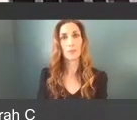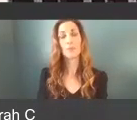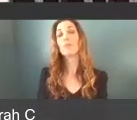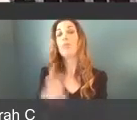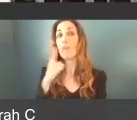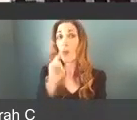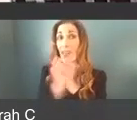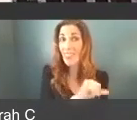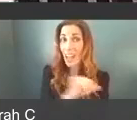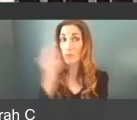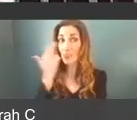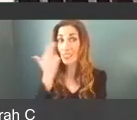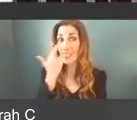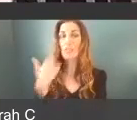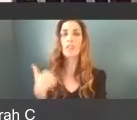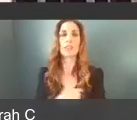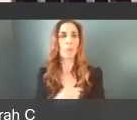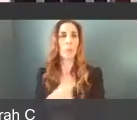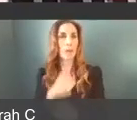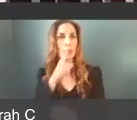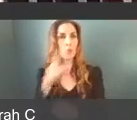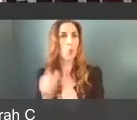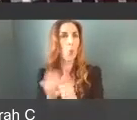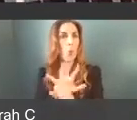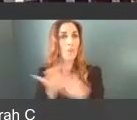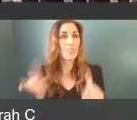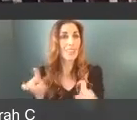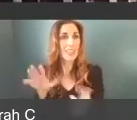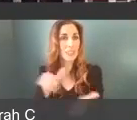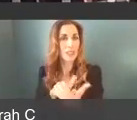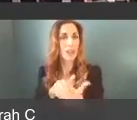have been accessible to those communities and are fighting to do the same with